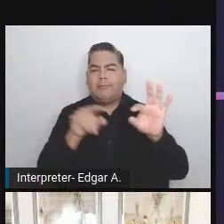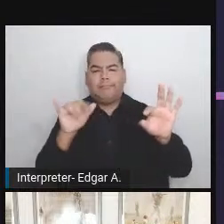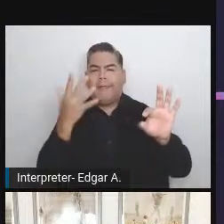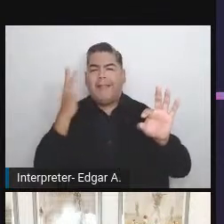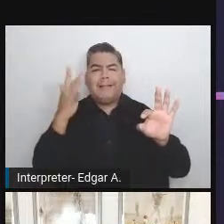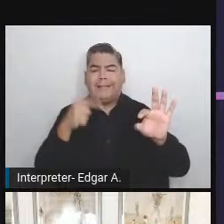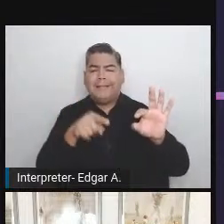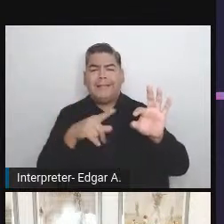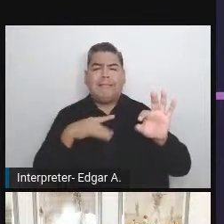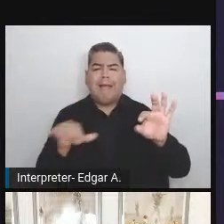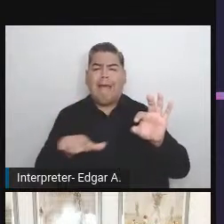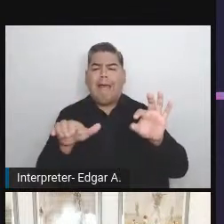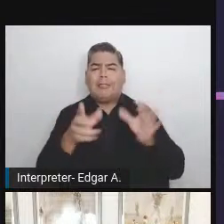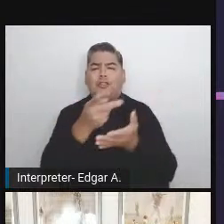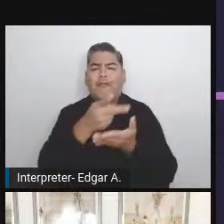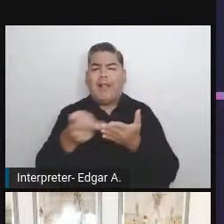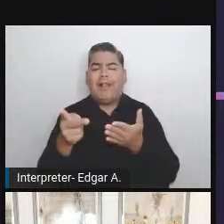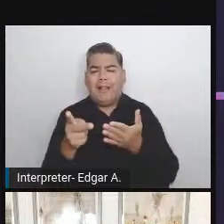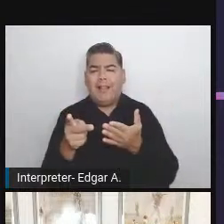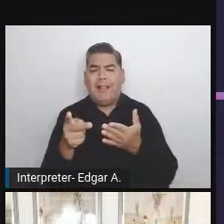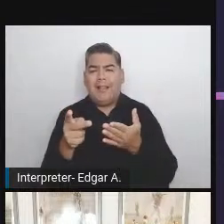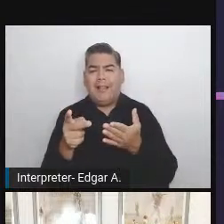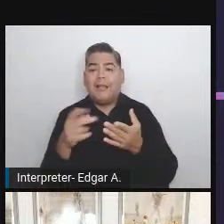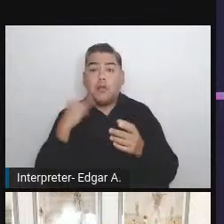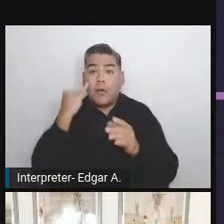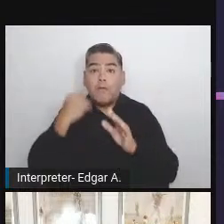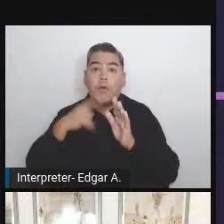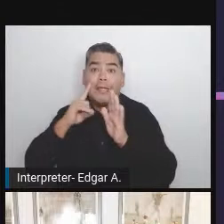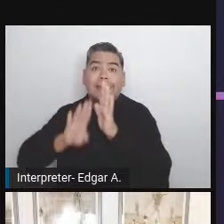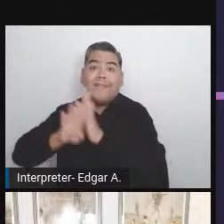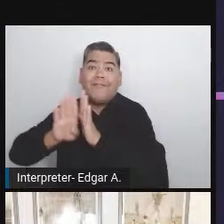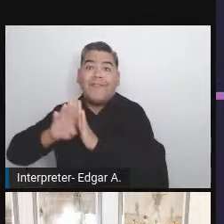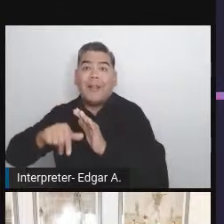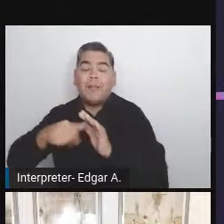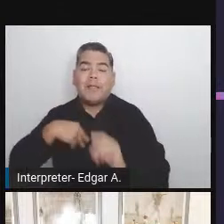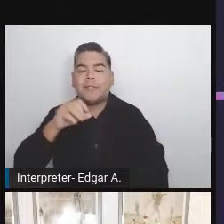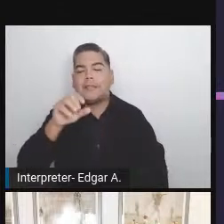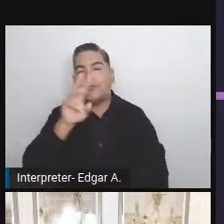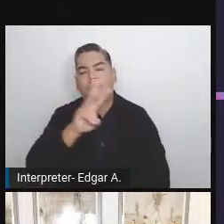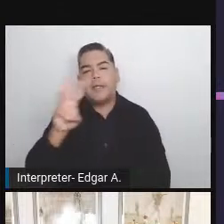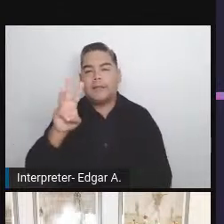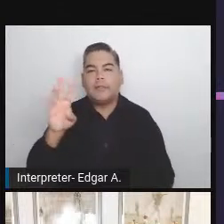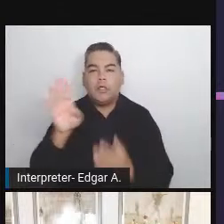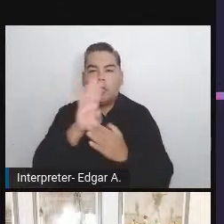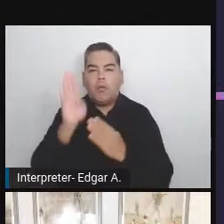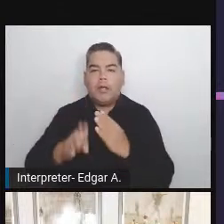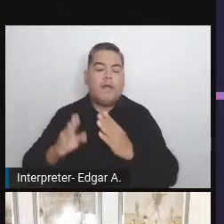That's it. We have a bug and we know where to find it. And we know that the action failed. So